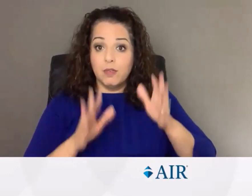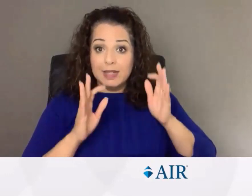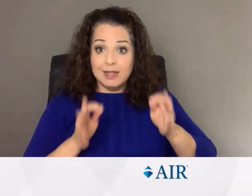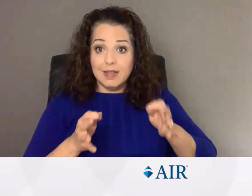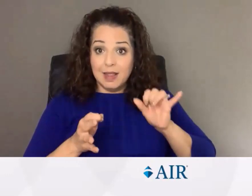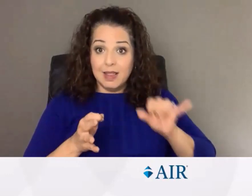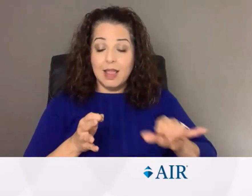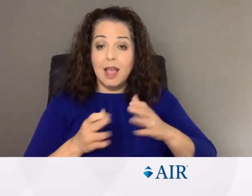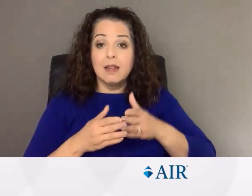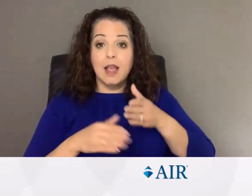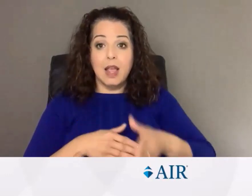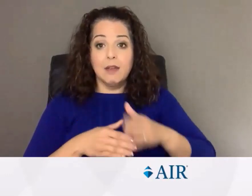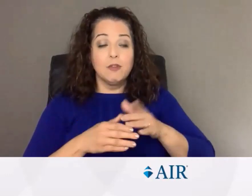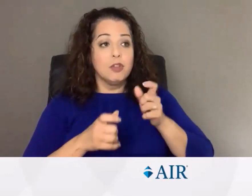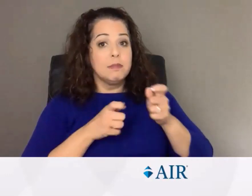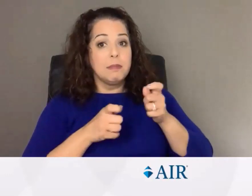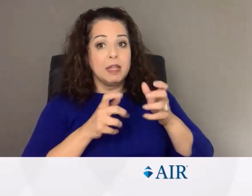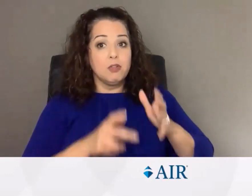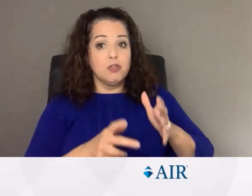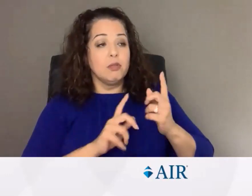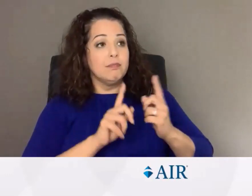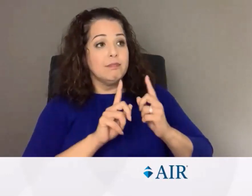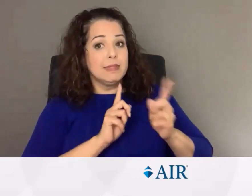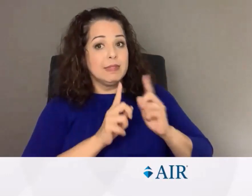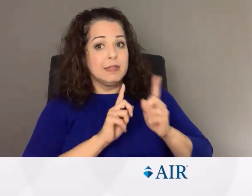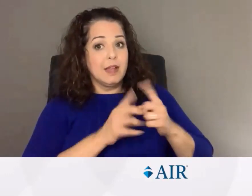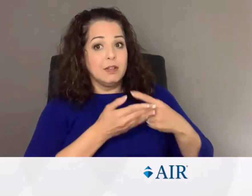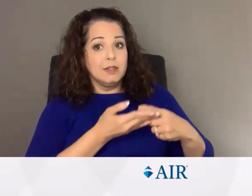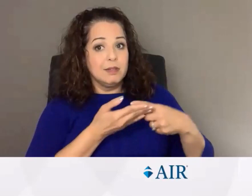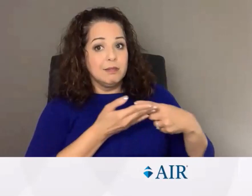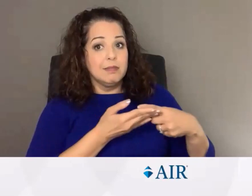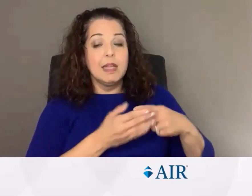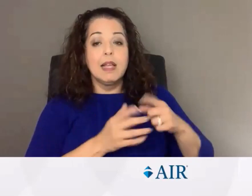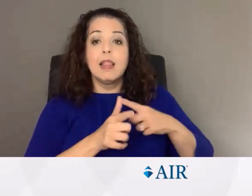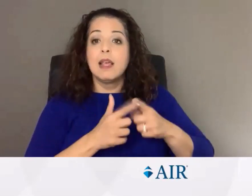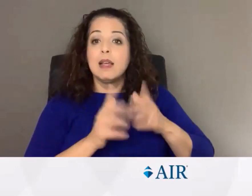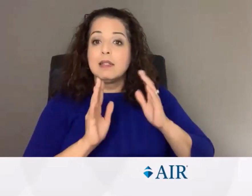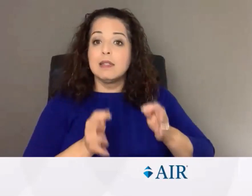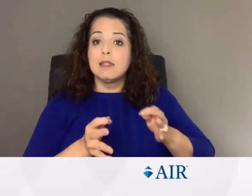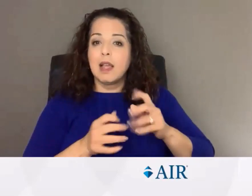with your manager, decide what exactly you can offer and they need.